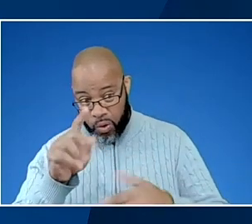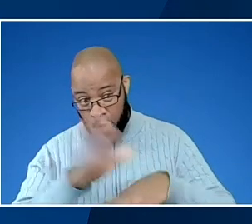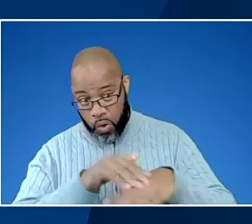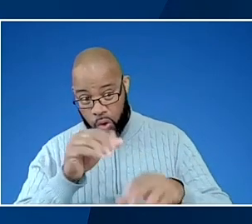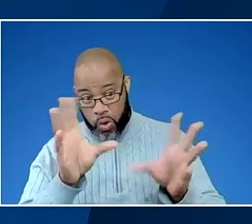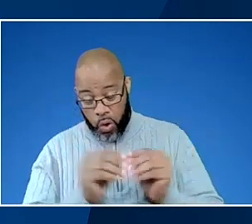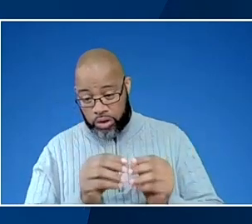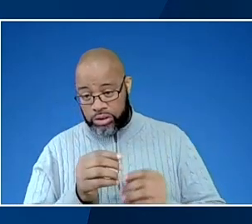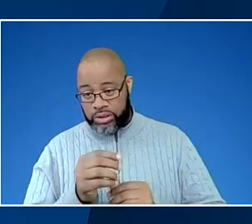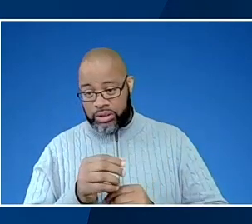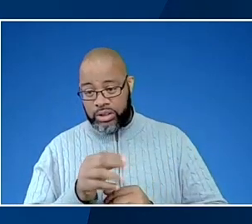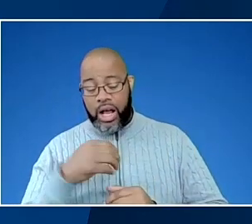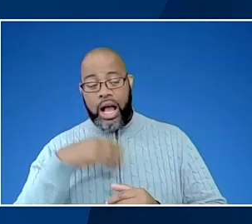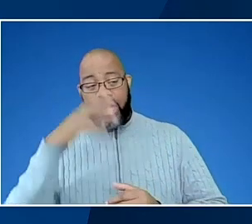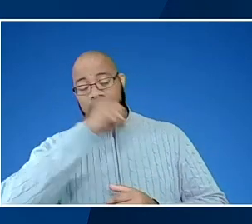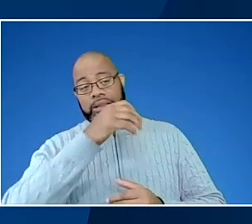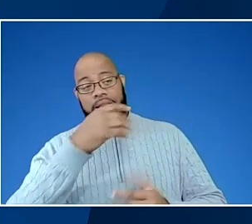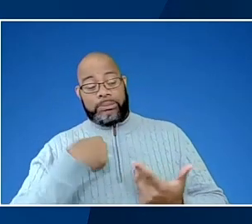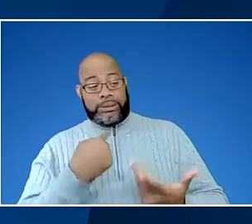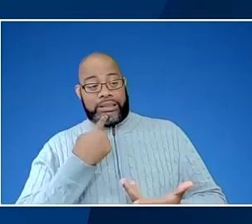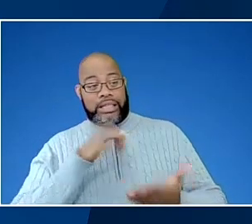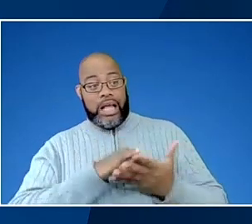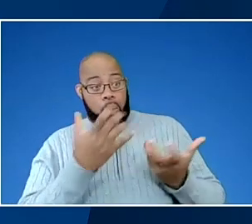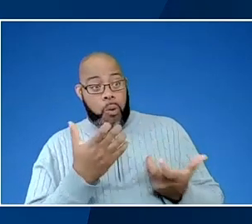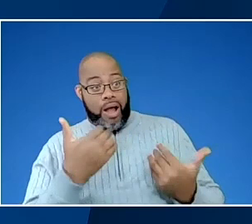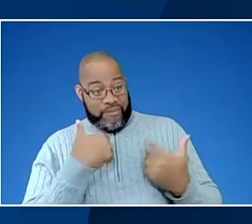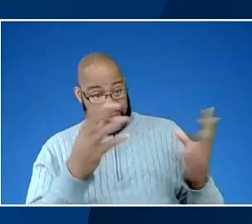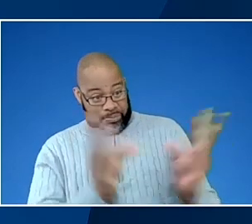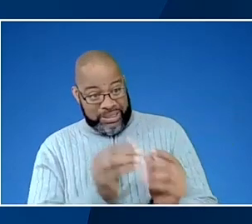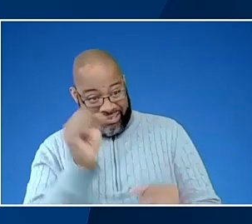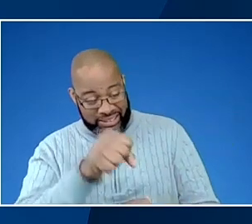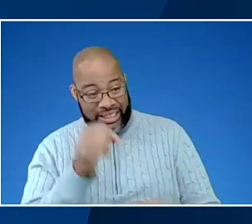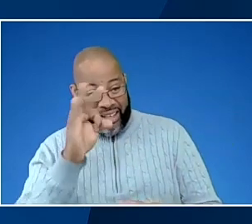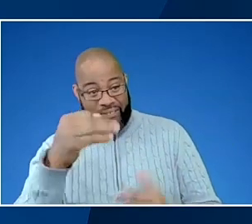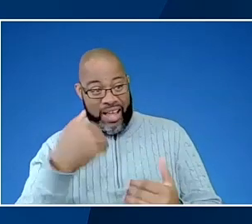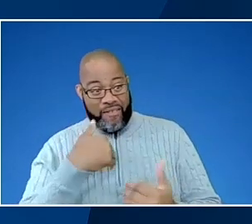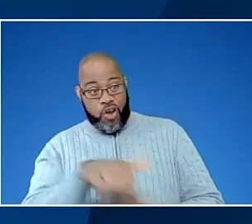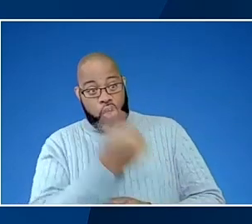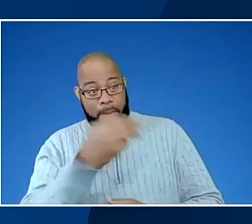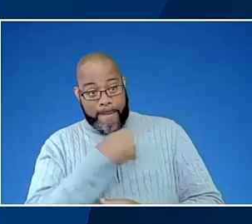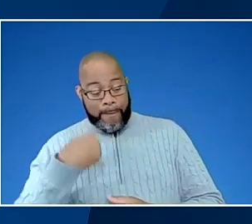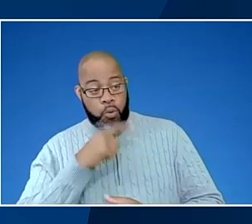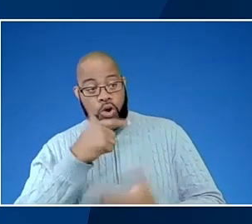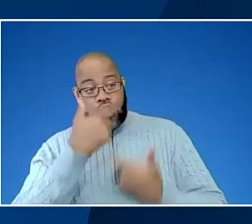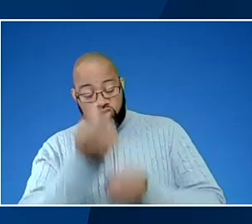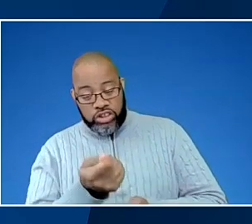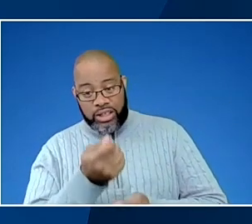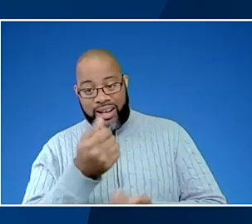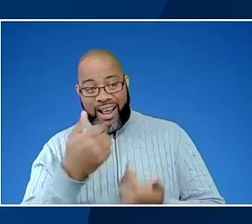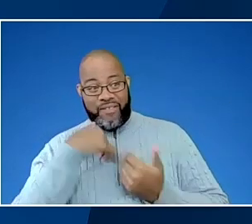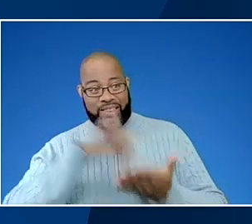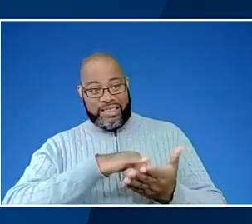No. Well, I guess I'm saying I'd like to have a caucus if there are other members who are interested in having that conversation.